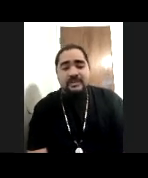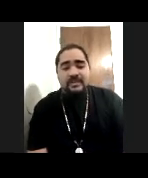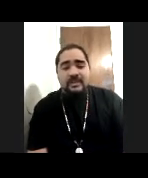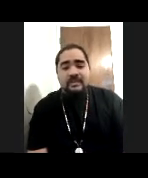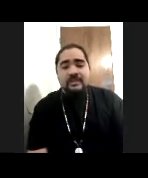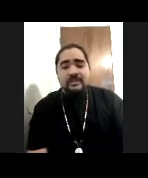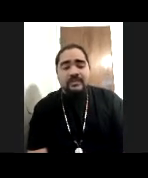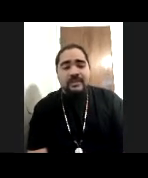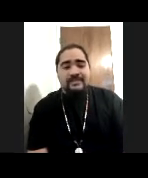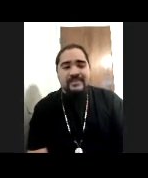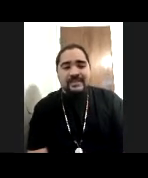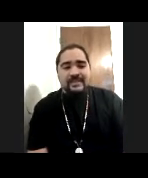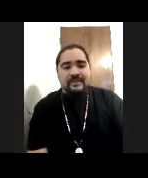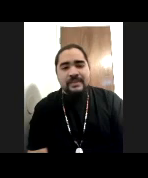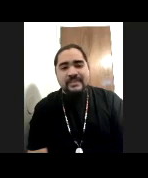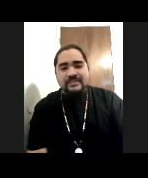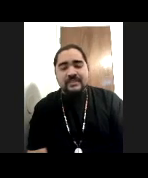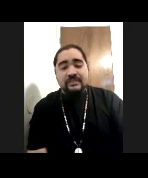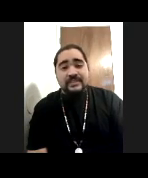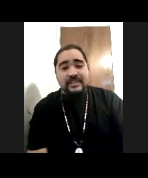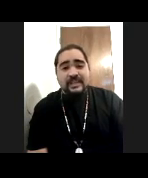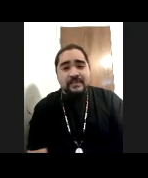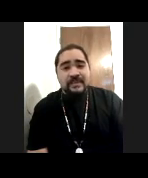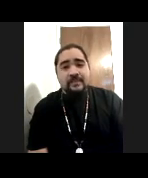And in order for them to, you know, be as successful as they can be, once